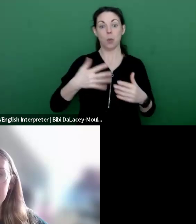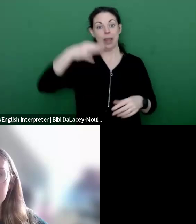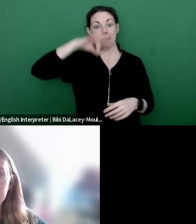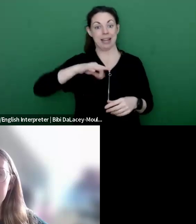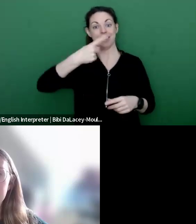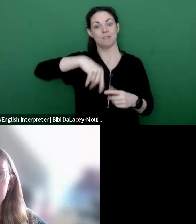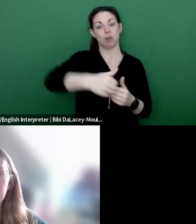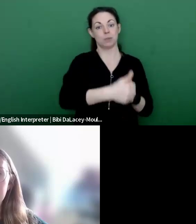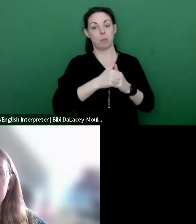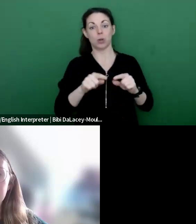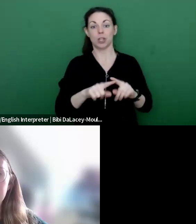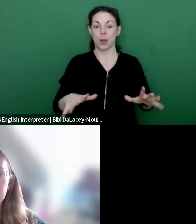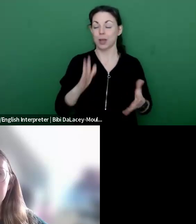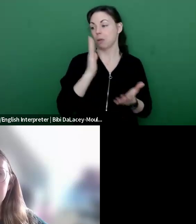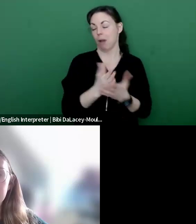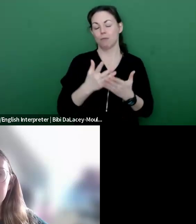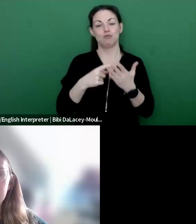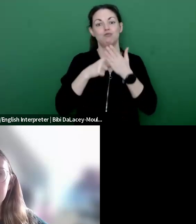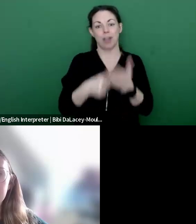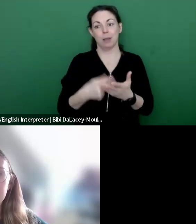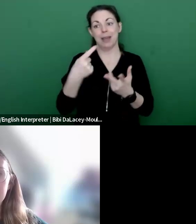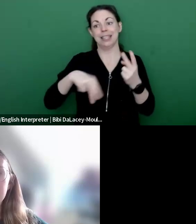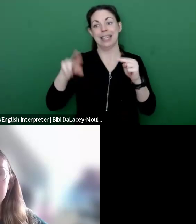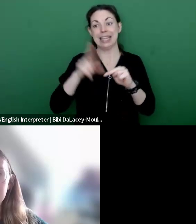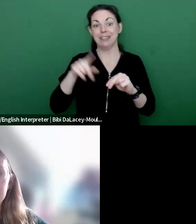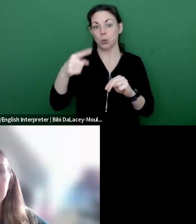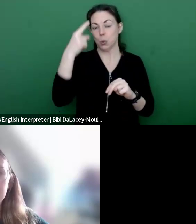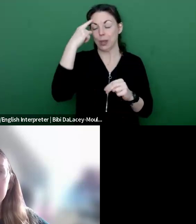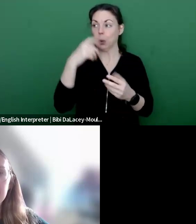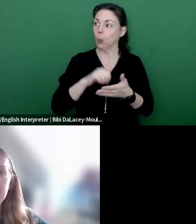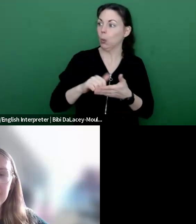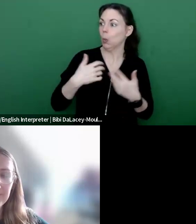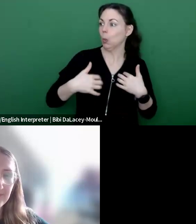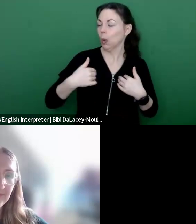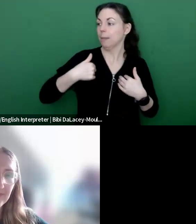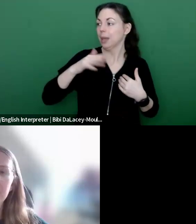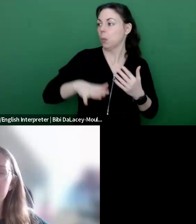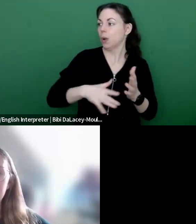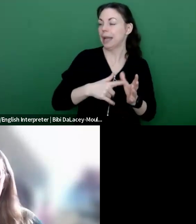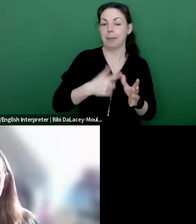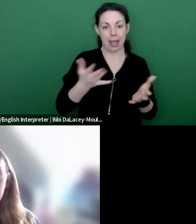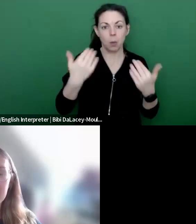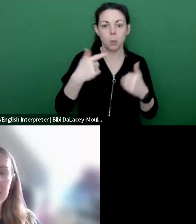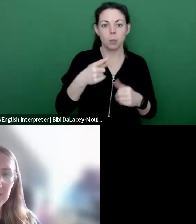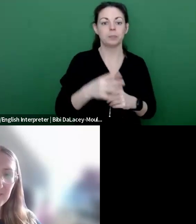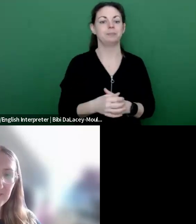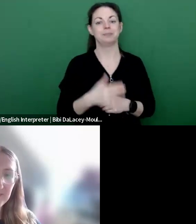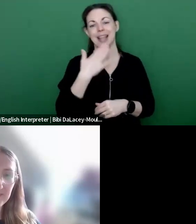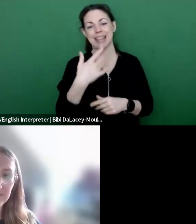yeah, I would recommend applying if that sounds like something that would be relevant to your situation. Thank you, Katy. Katie: Thank you.